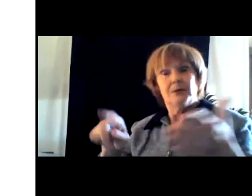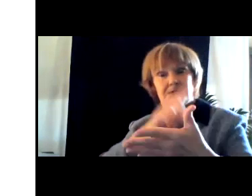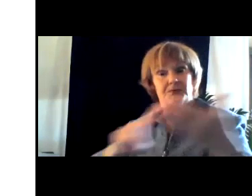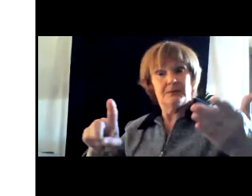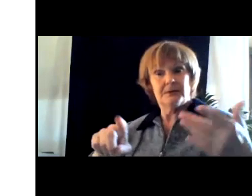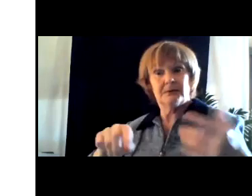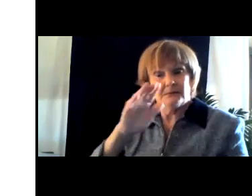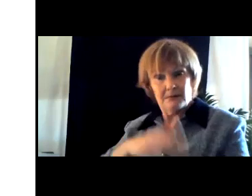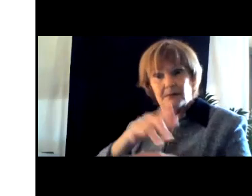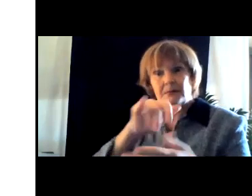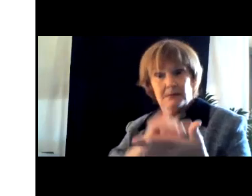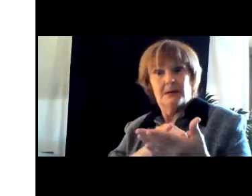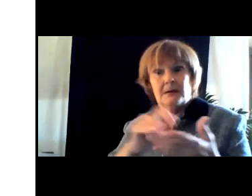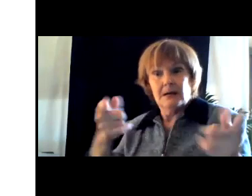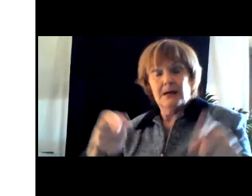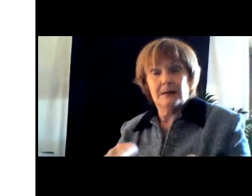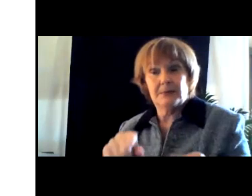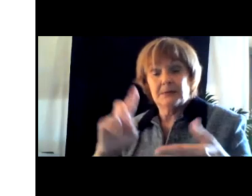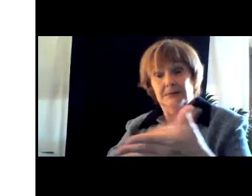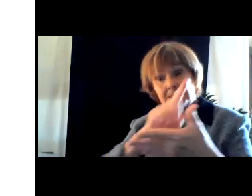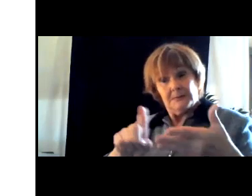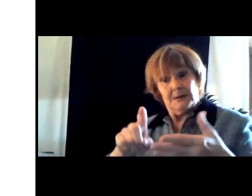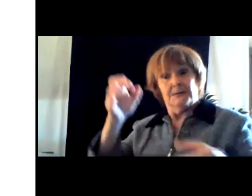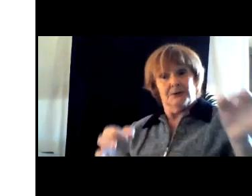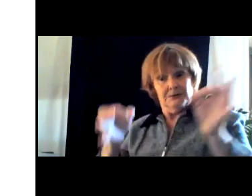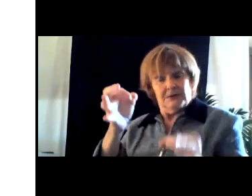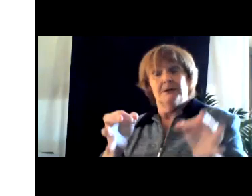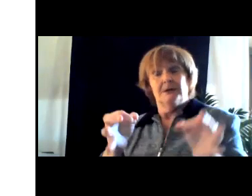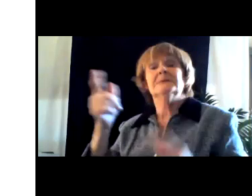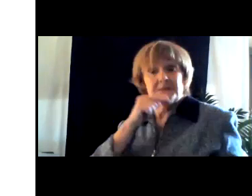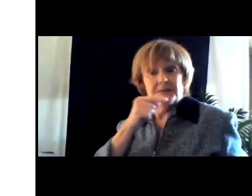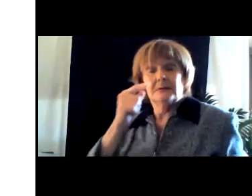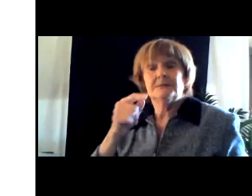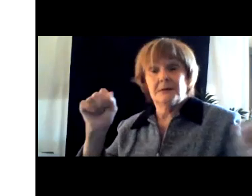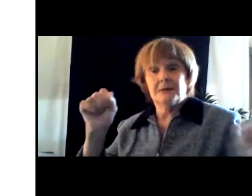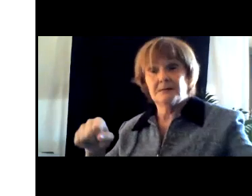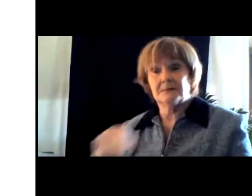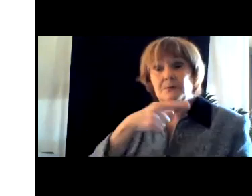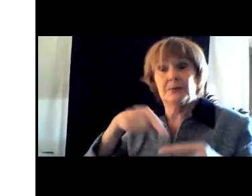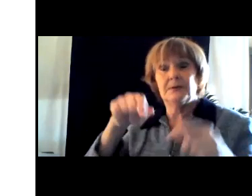And disability justice urges us to make sure that people with intellectual disabilities